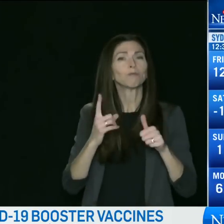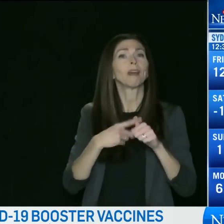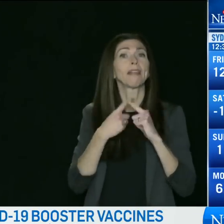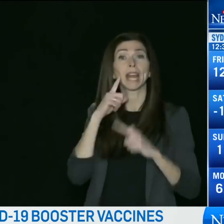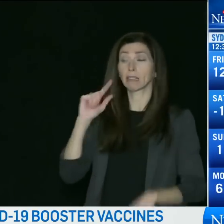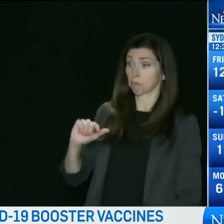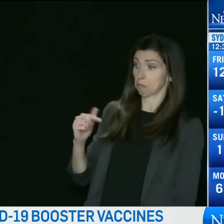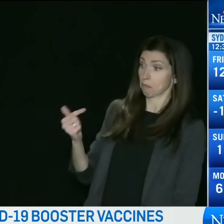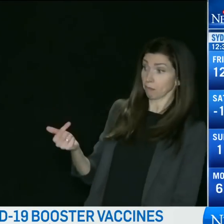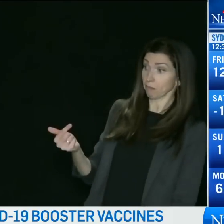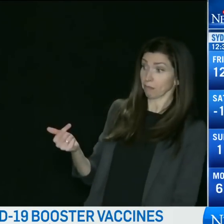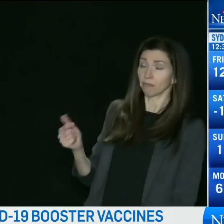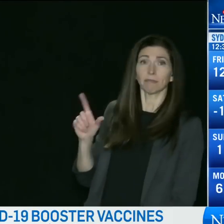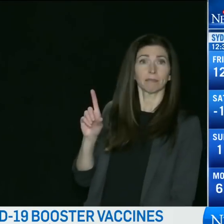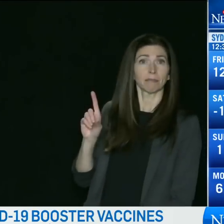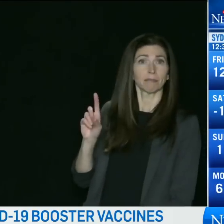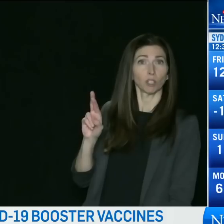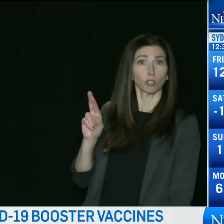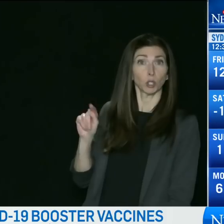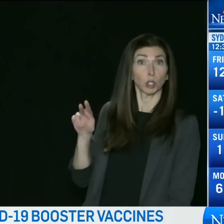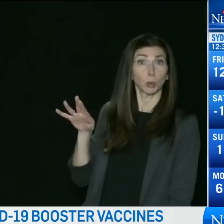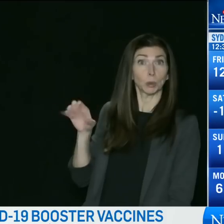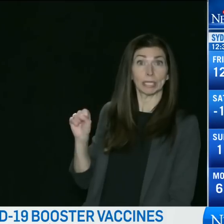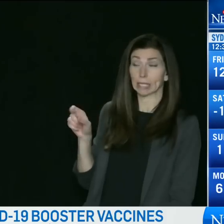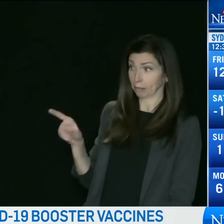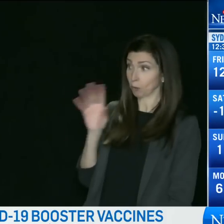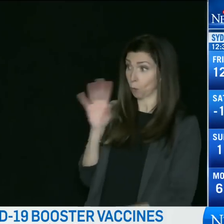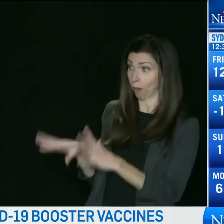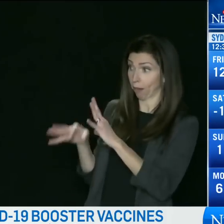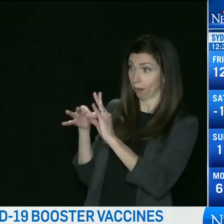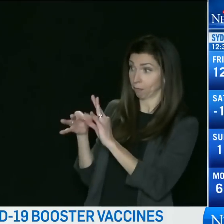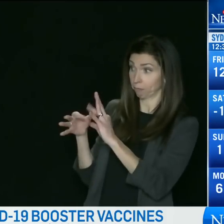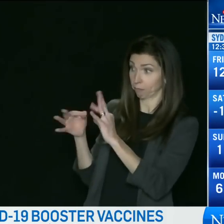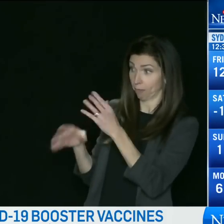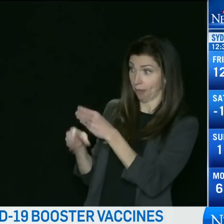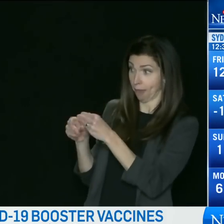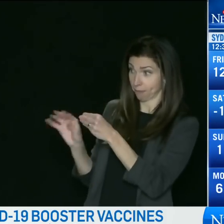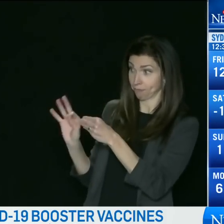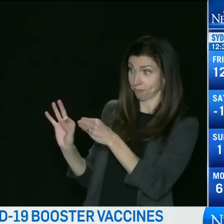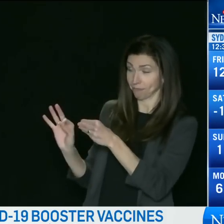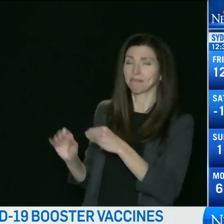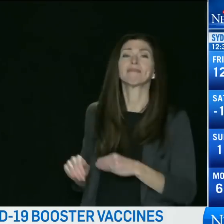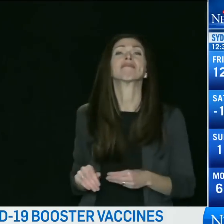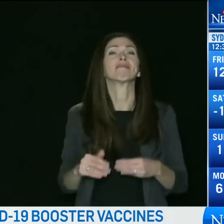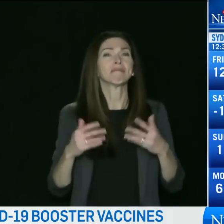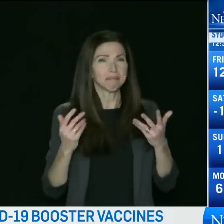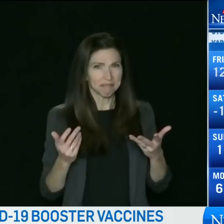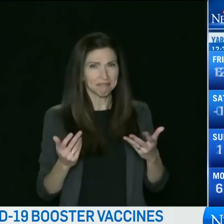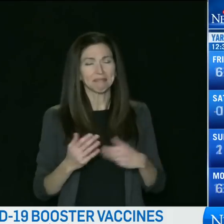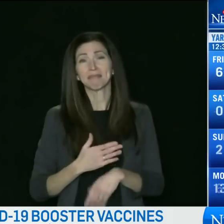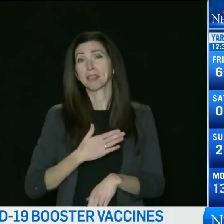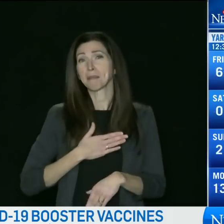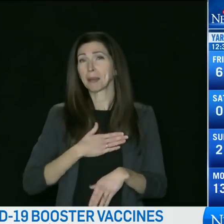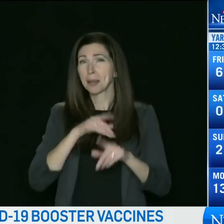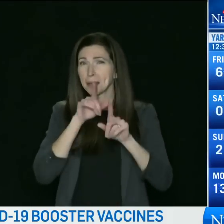THIS IS THERESA TAM. I'LL BEGIN AND LOOK TO Dr. TUNIS